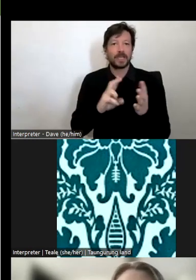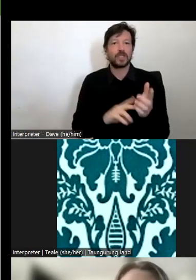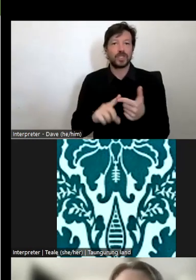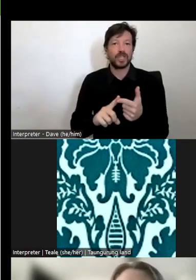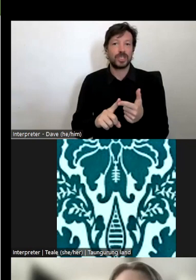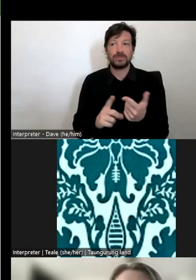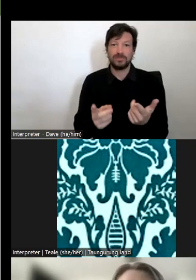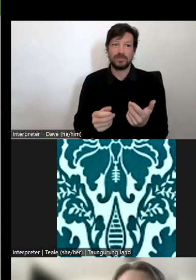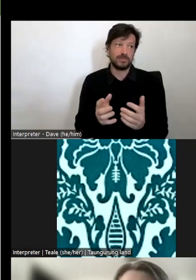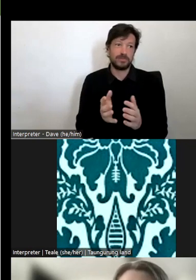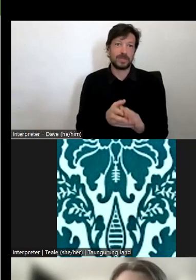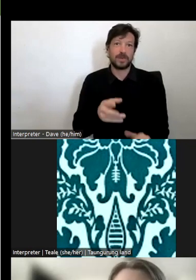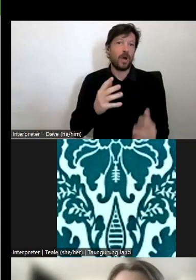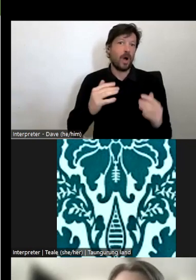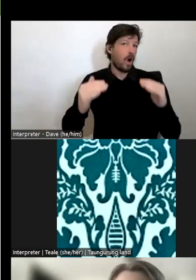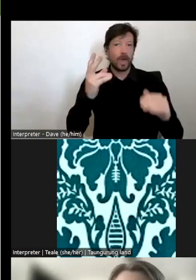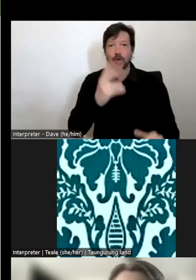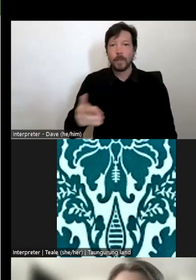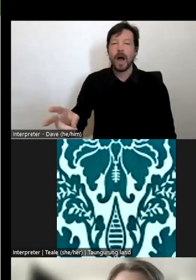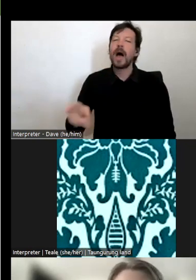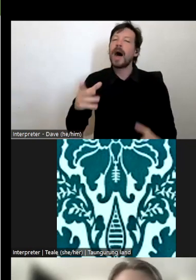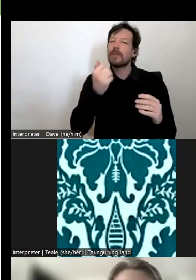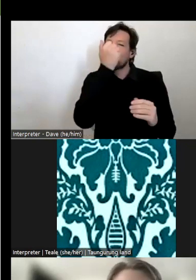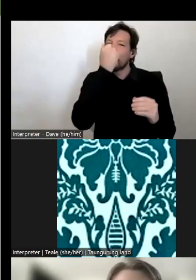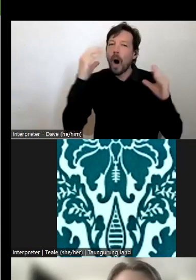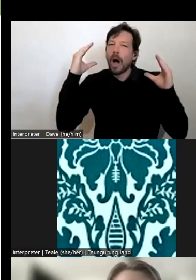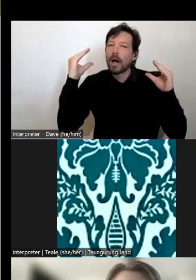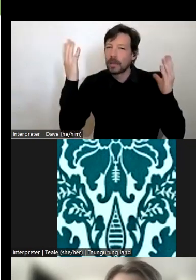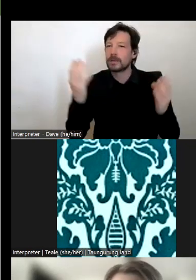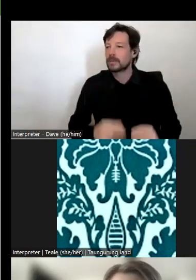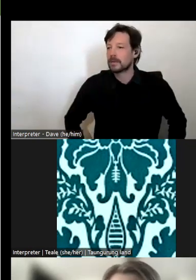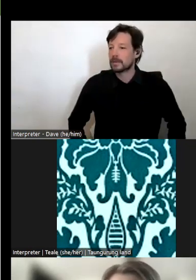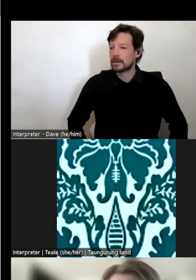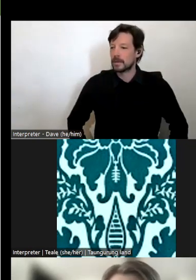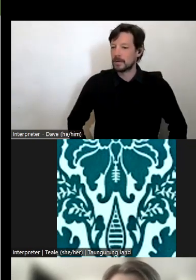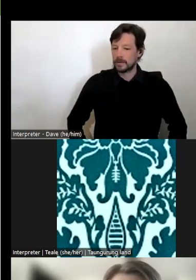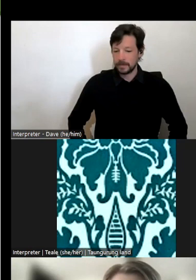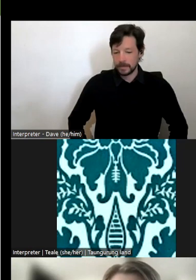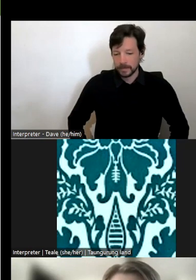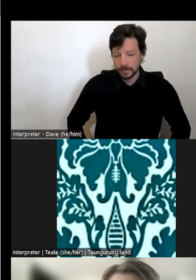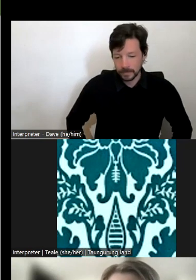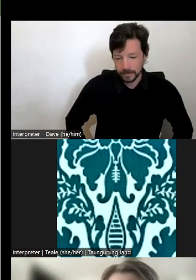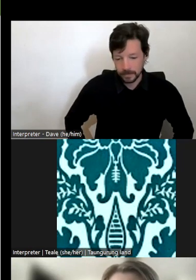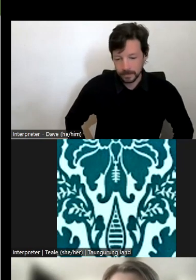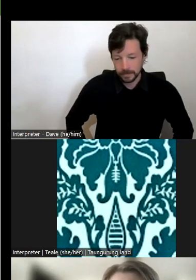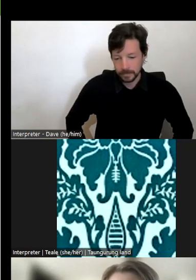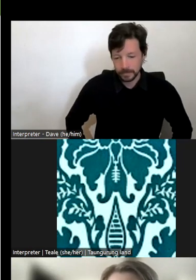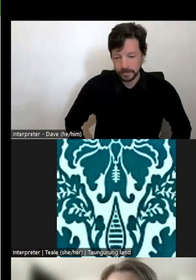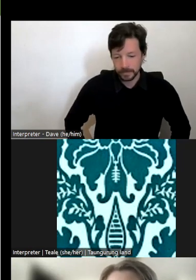And that one's associated with a milder hearing loss. So that's just looking at Australia there.